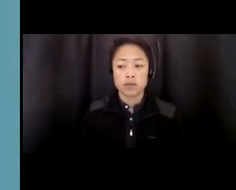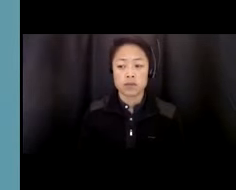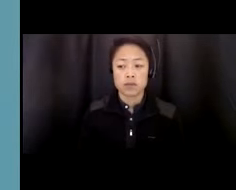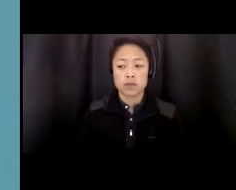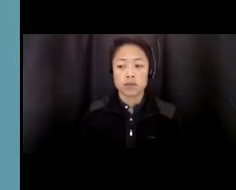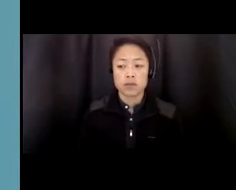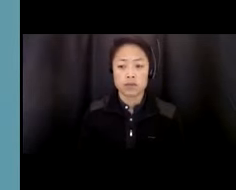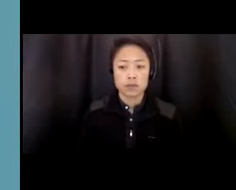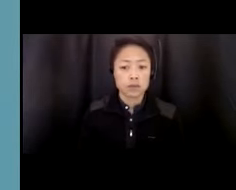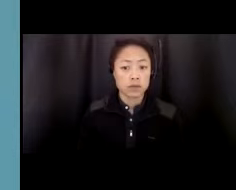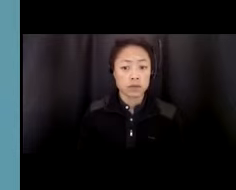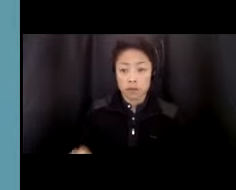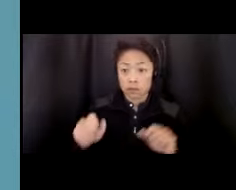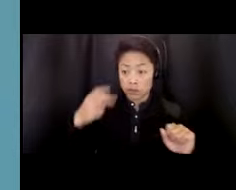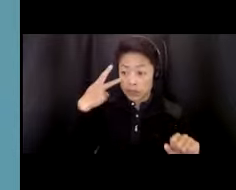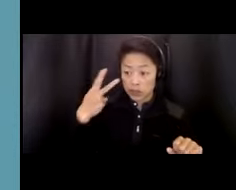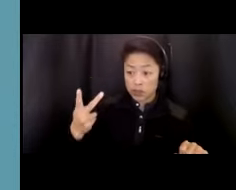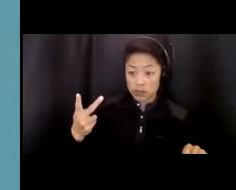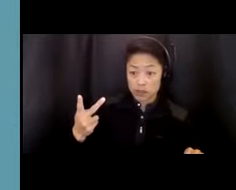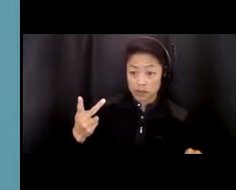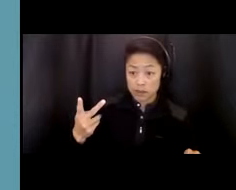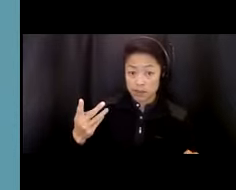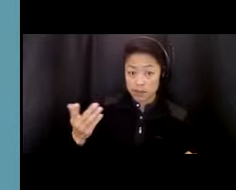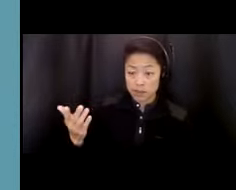Can you see?